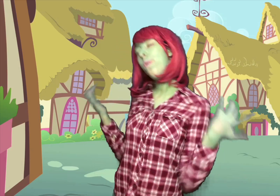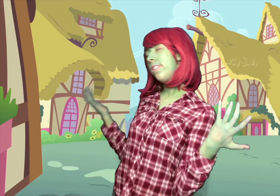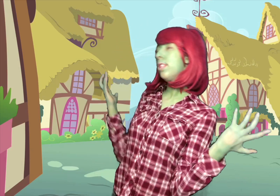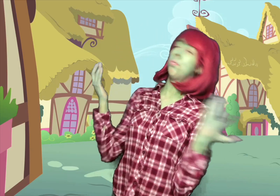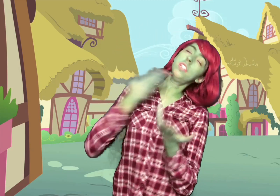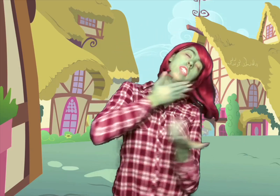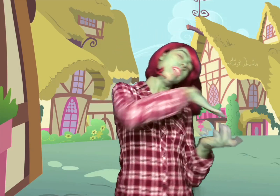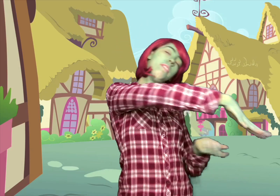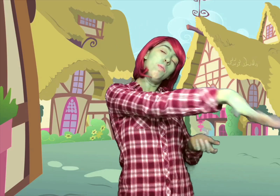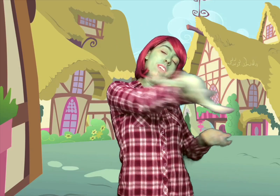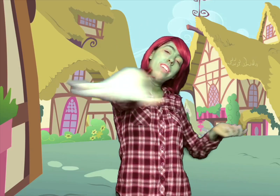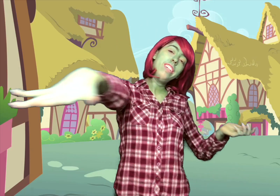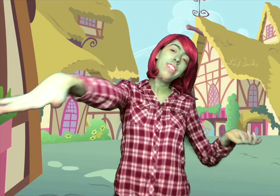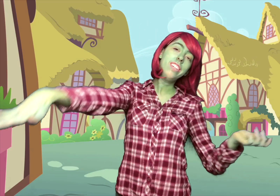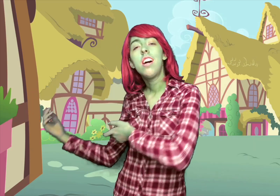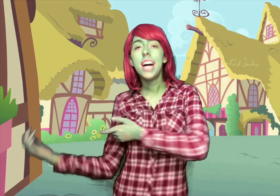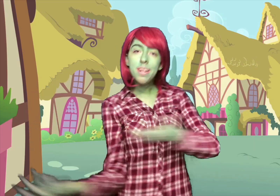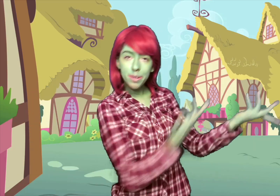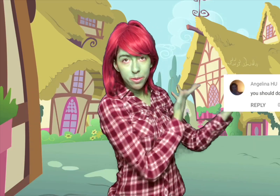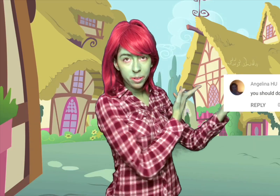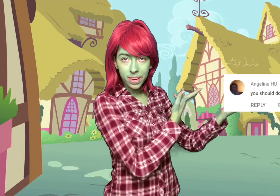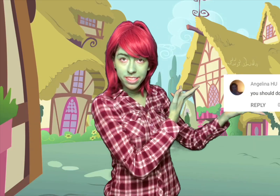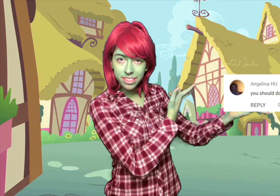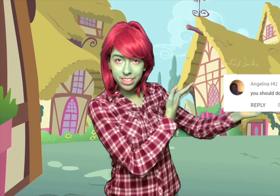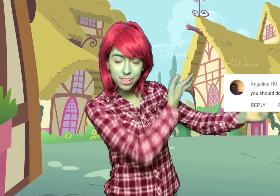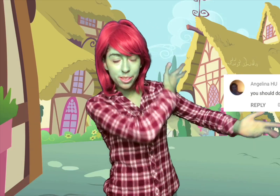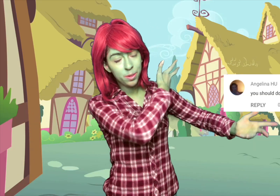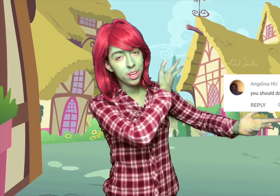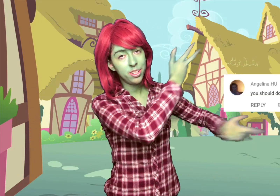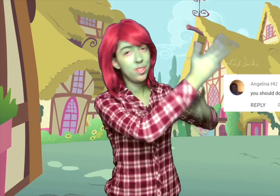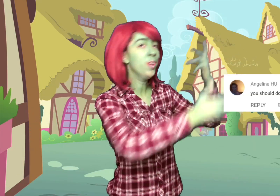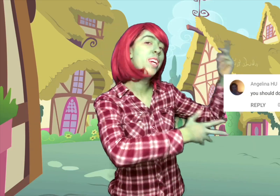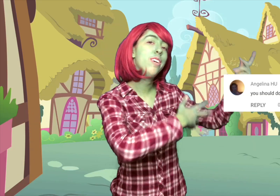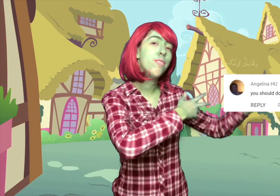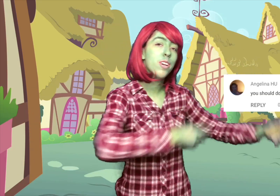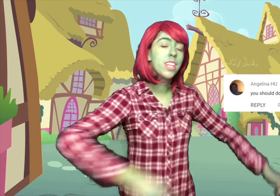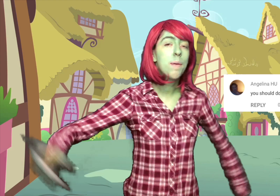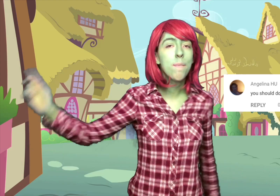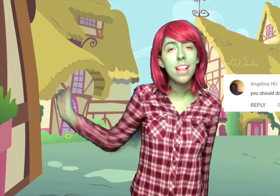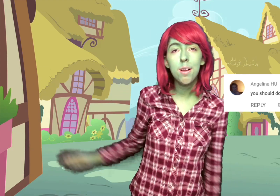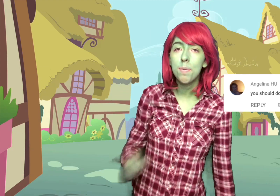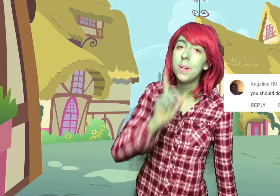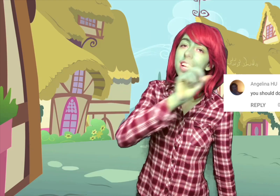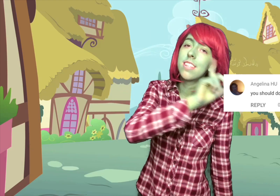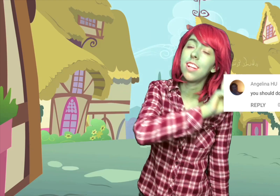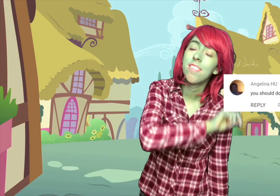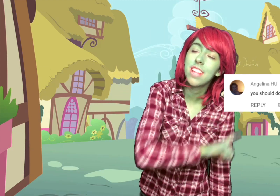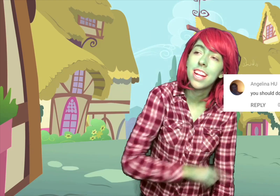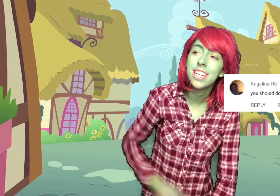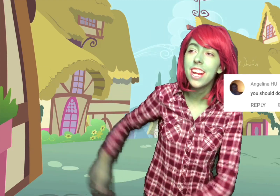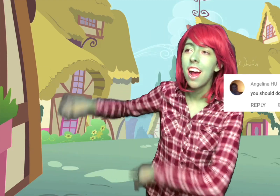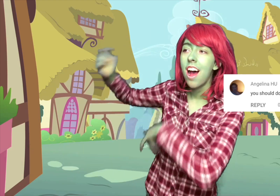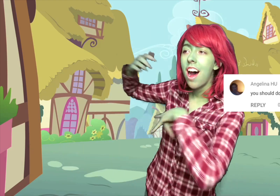what's up what's good everyone i was requested to do a tutorial for the my little pony asl cover that i did